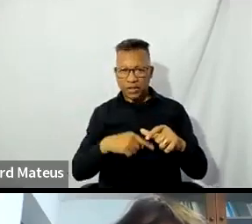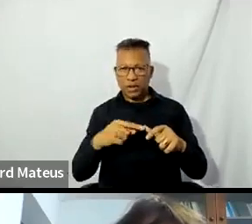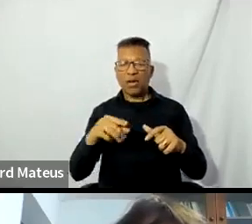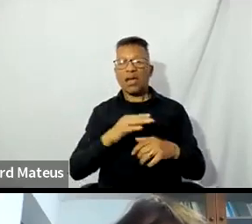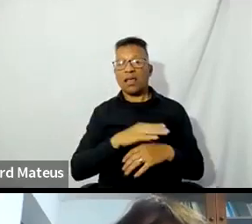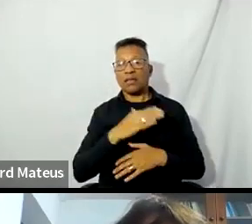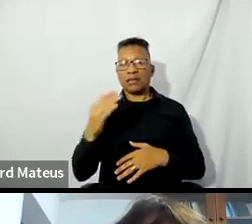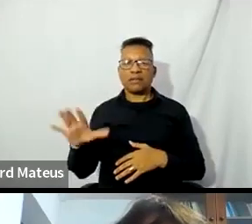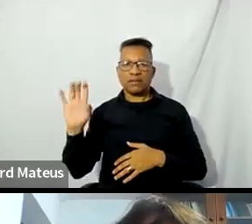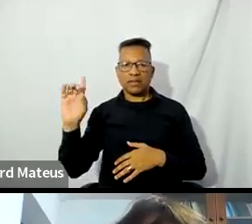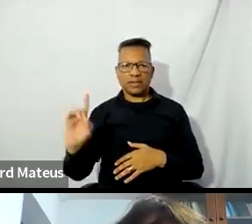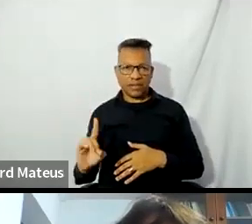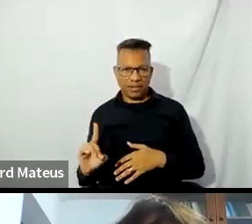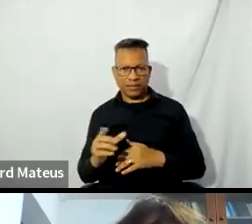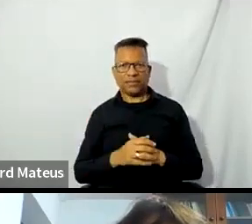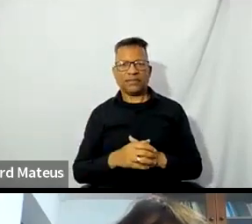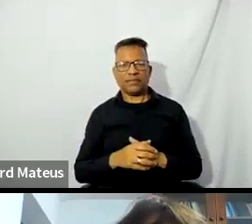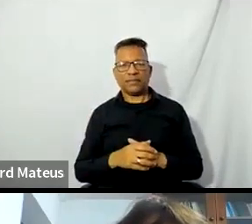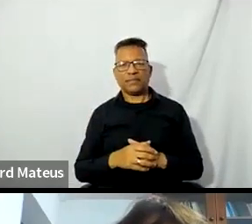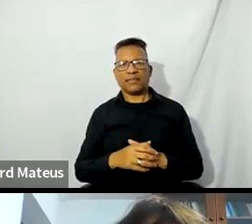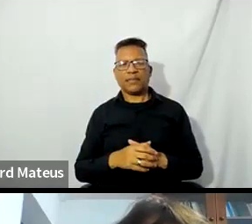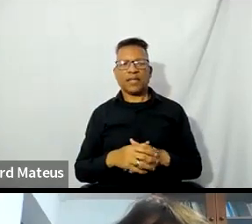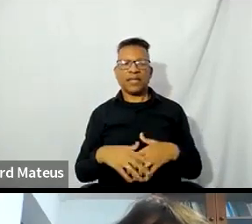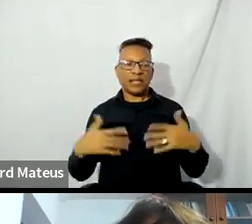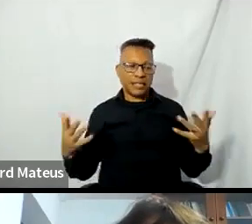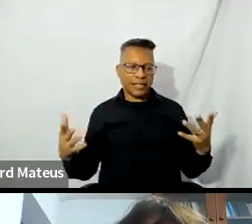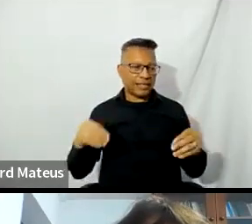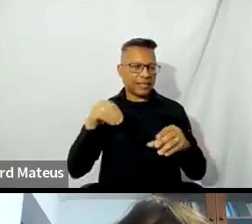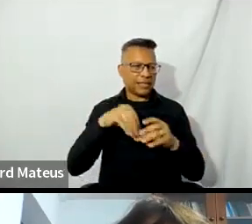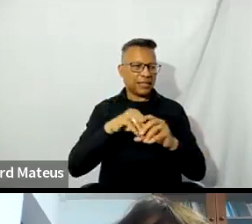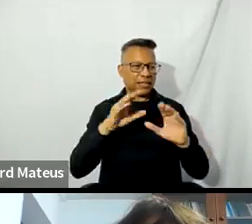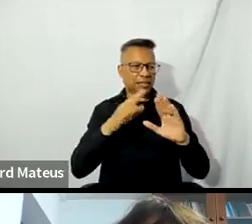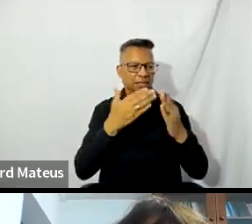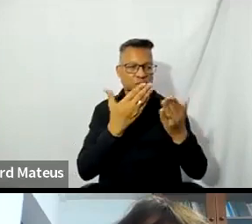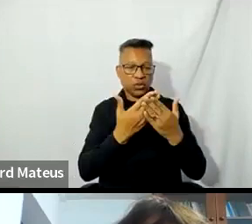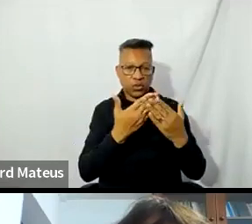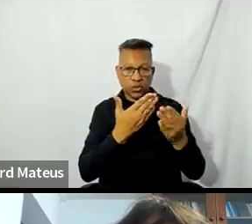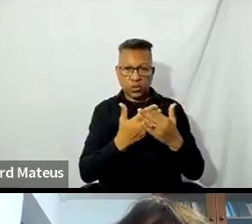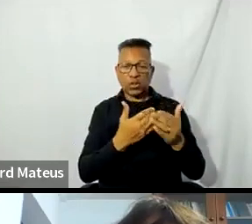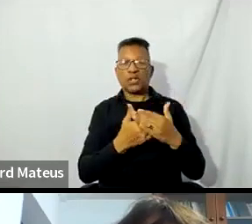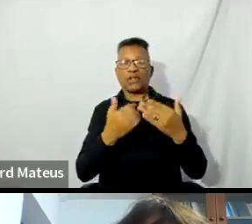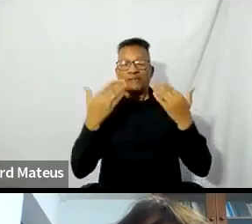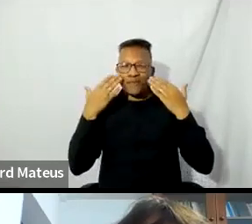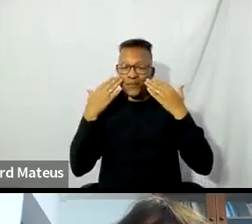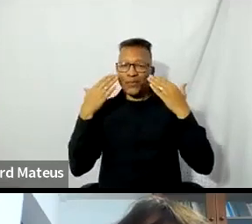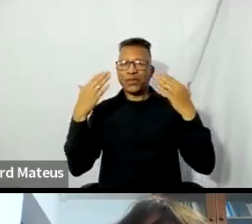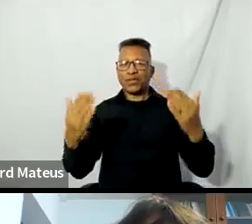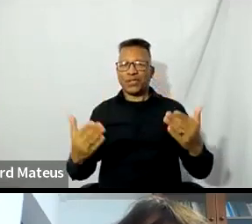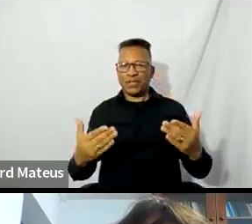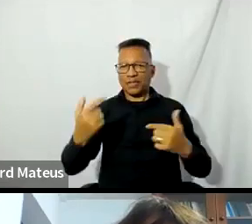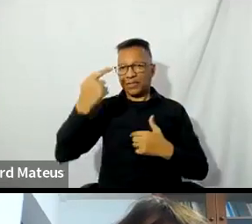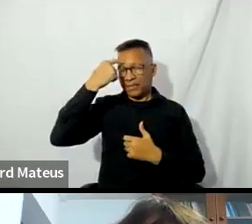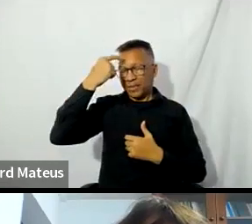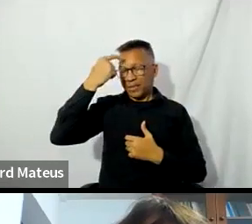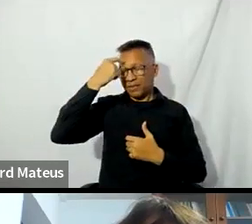right Wing. But the schools But the schools around are reflecting reflecting this. this this guy of this guy of mentality of can